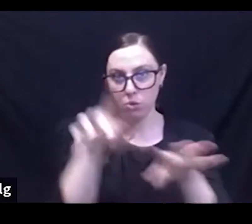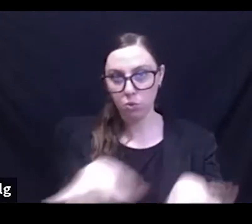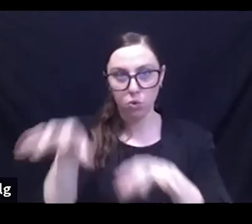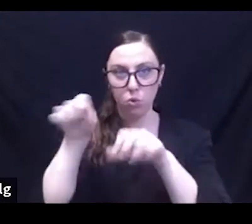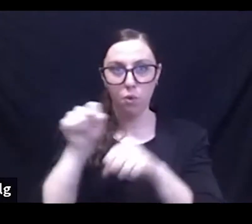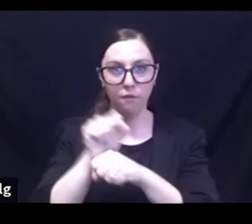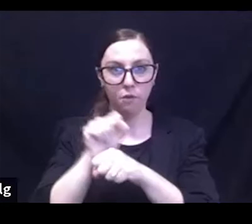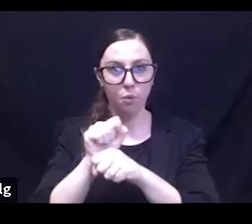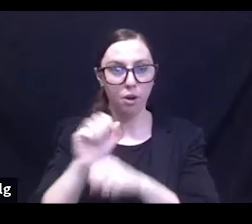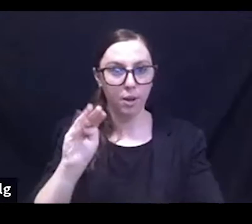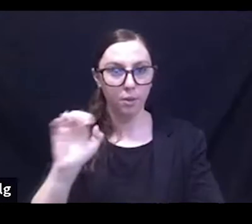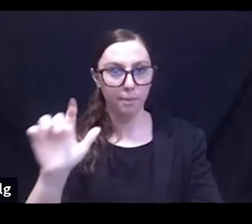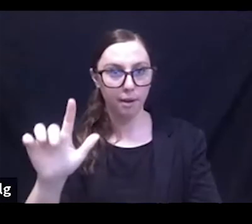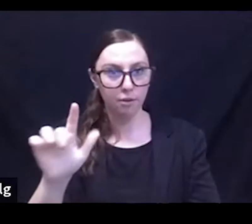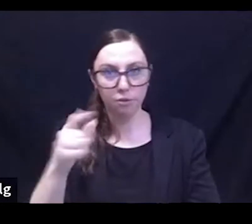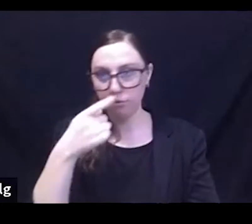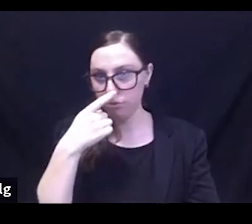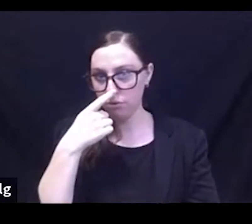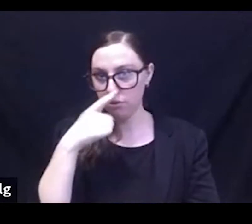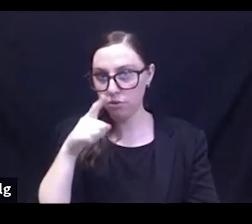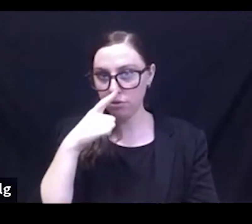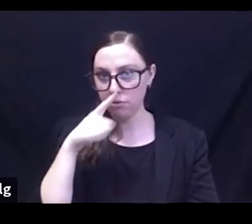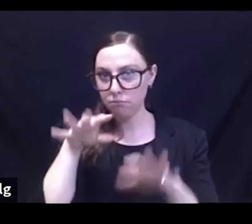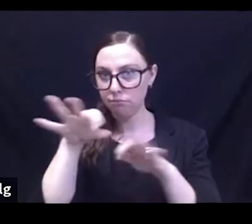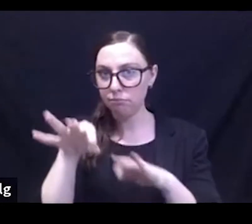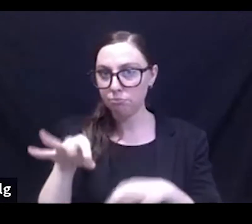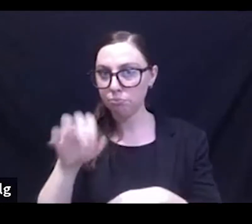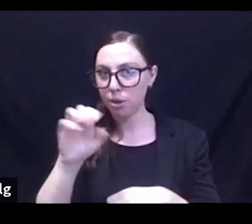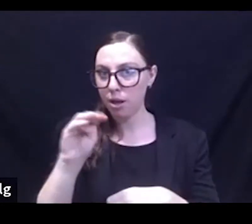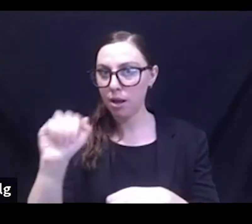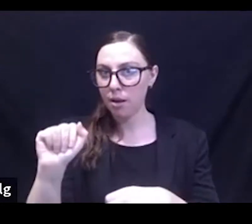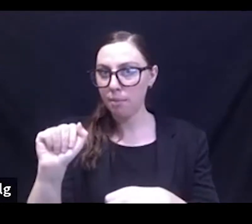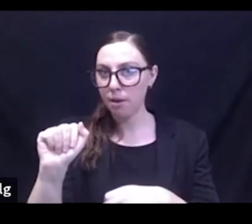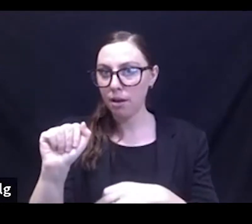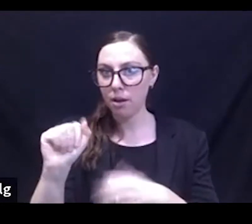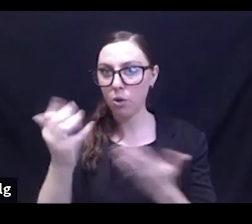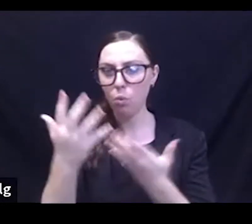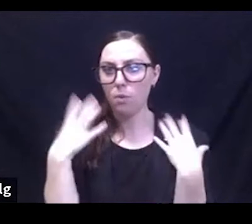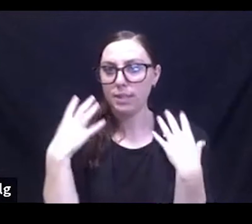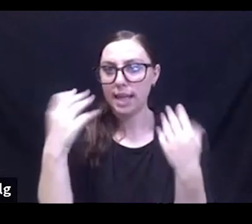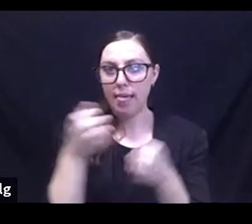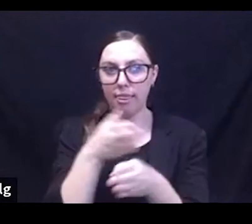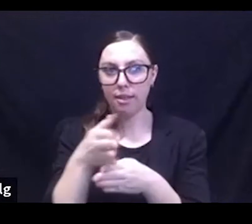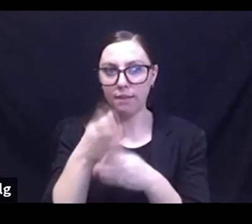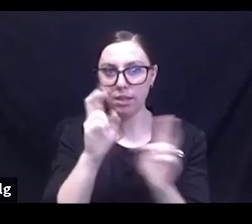you just give all of us gathered just a little idea of what the health care issue was? And maybe also